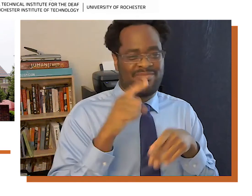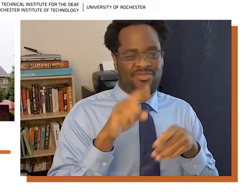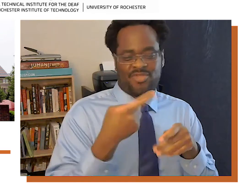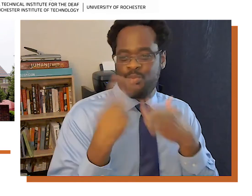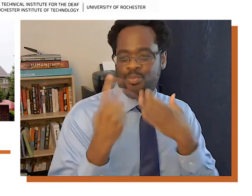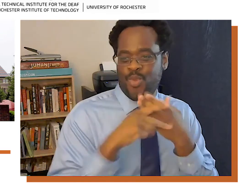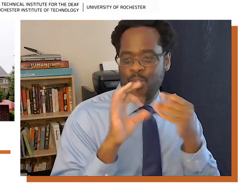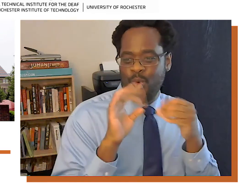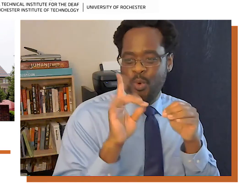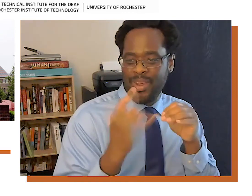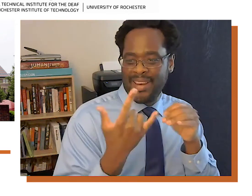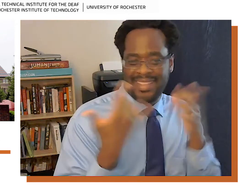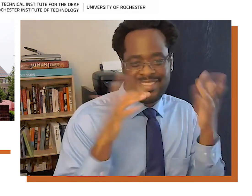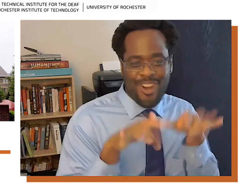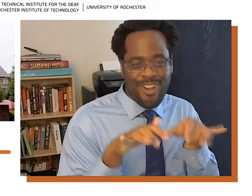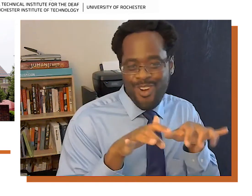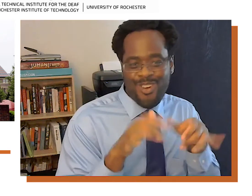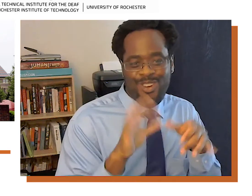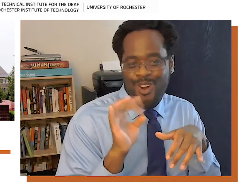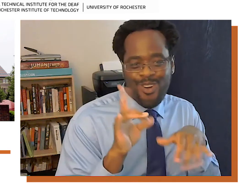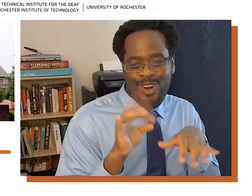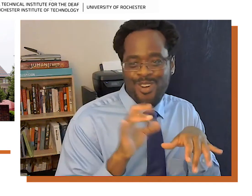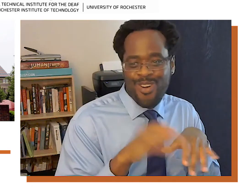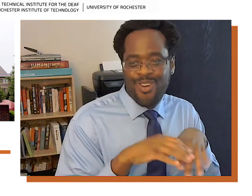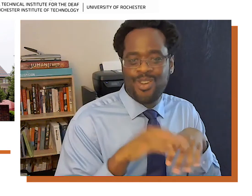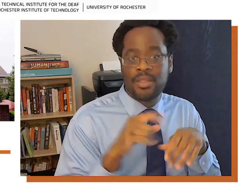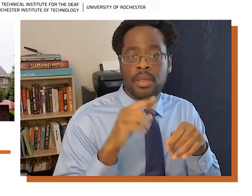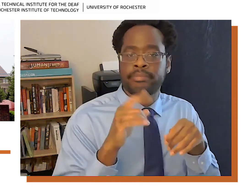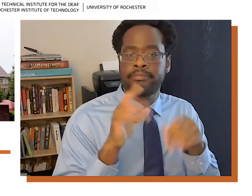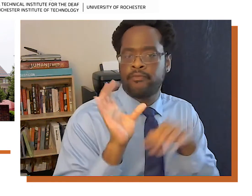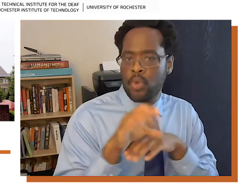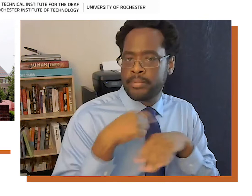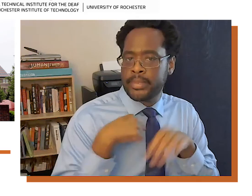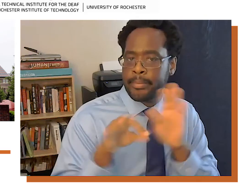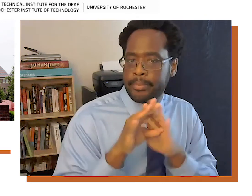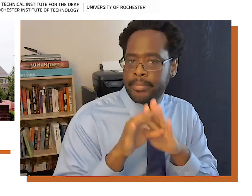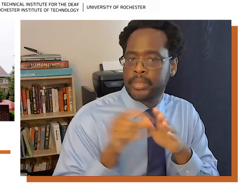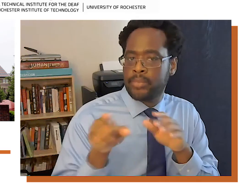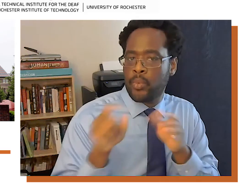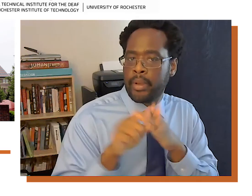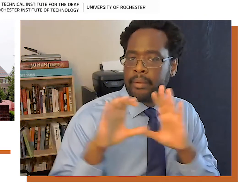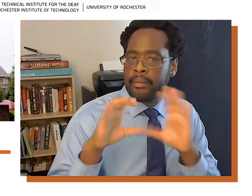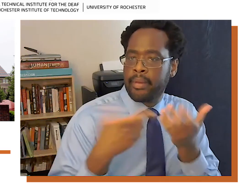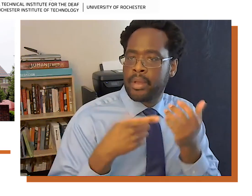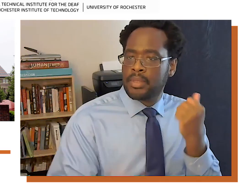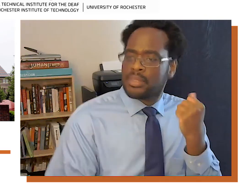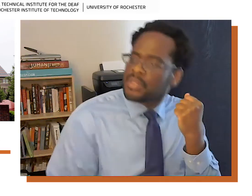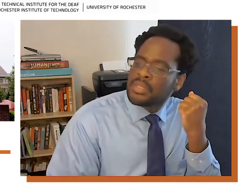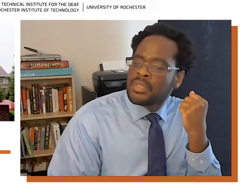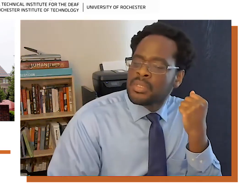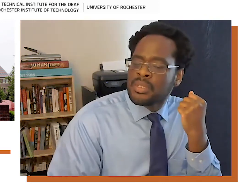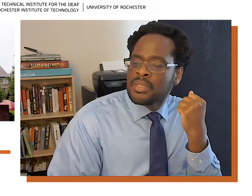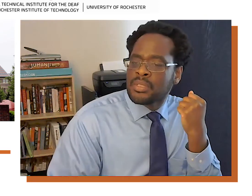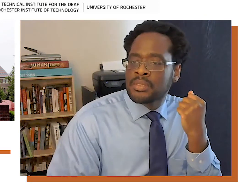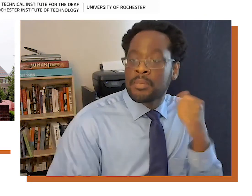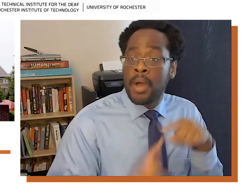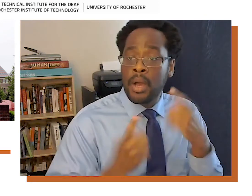All I had to do was code." You know, I didn't have to write a lot of essays, but they did force me to take a couple writing classes,